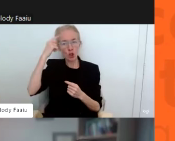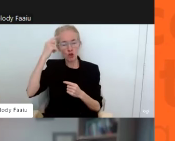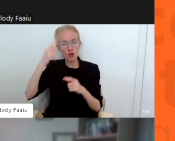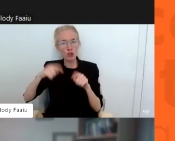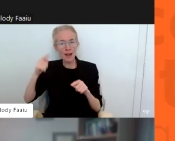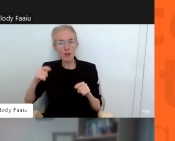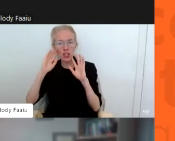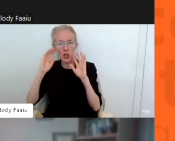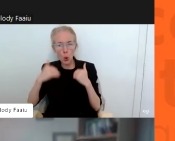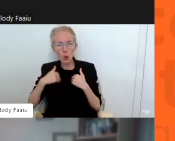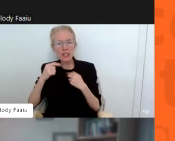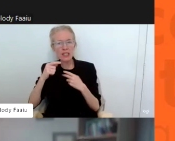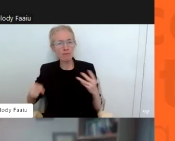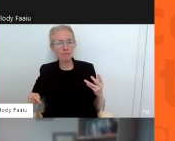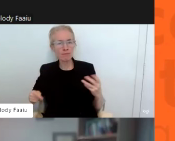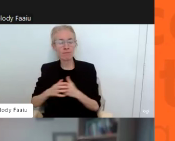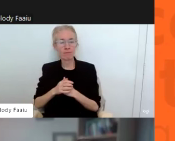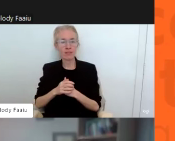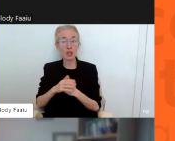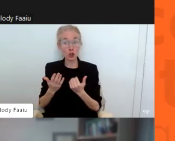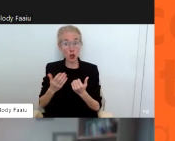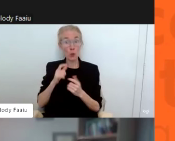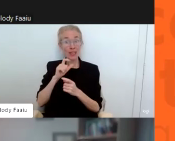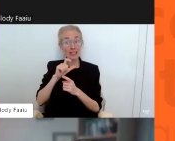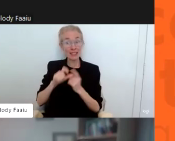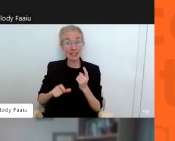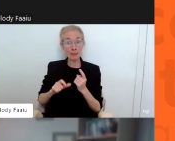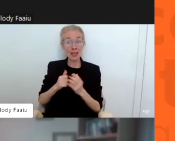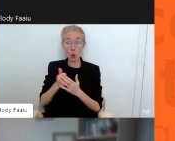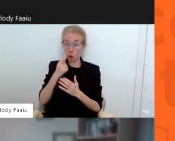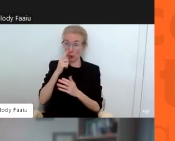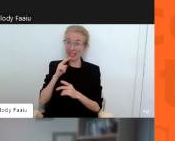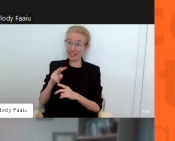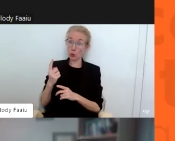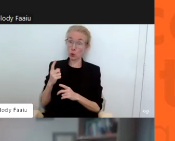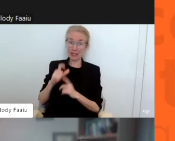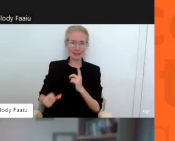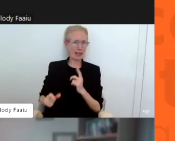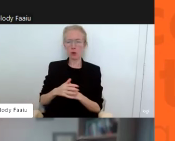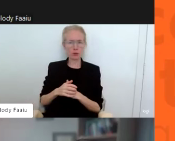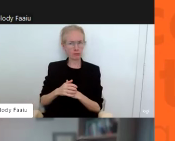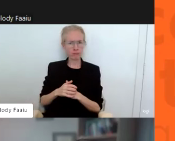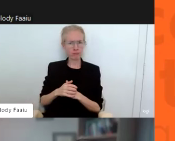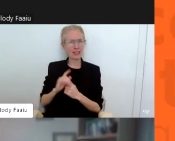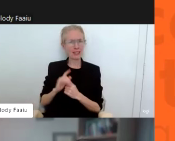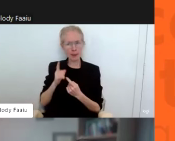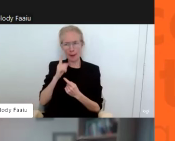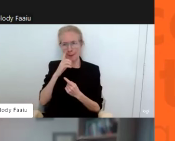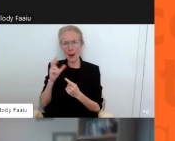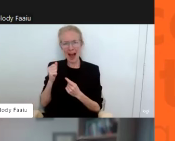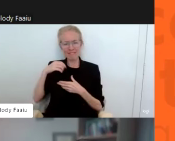are visible and everyone benefits from universal design. And even